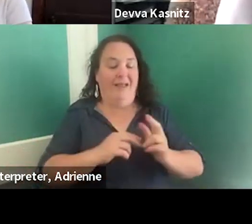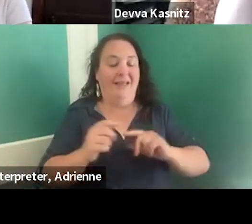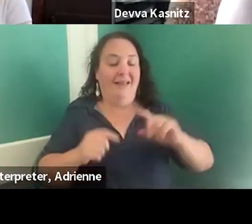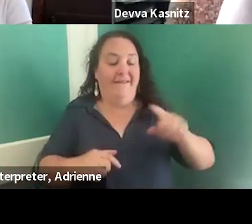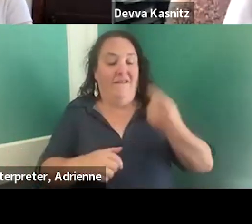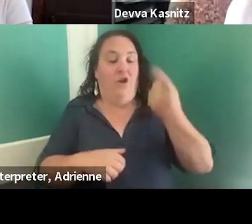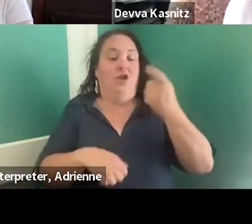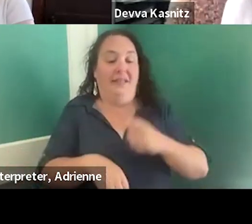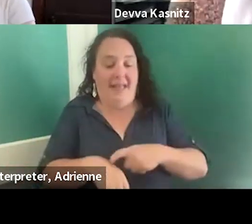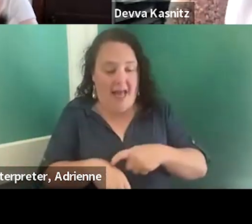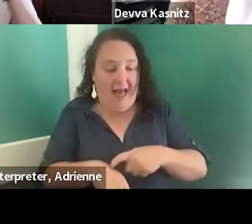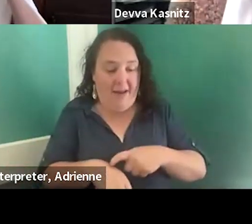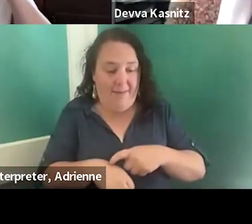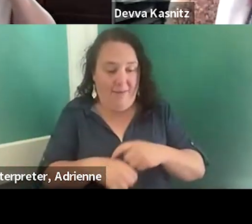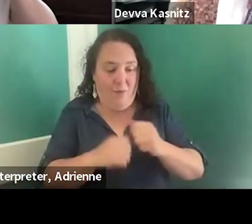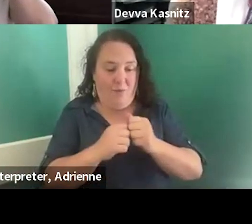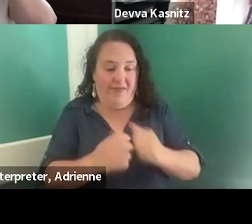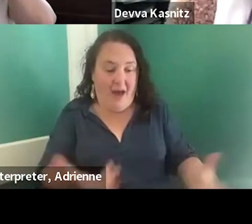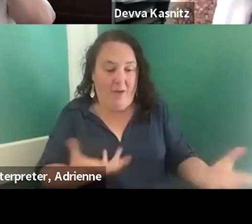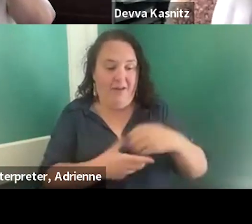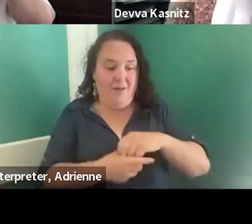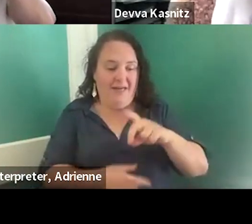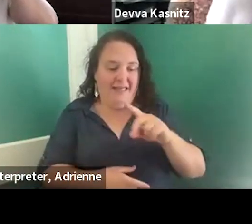And Kim gets to it with the statistics a lot better there, but yeah.